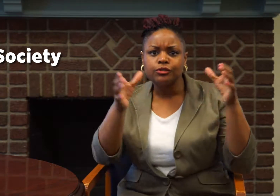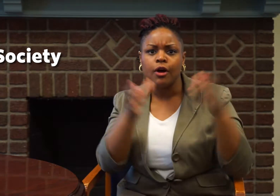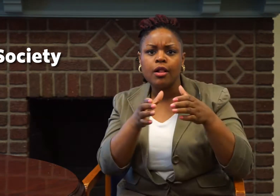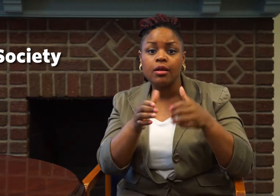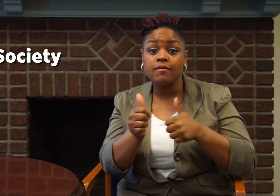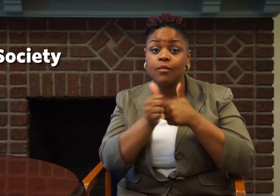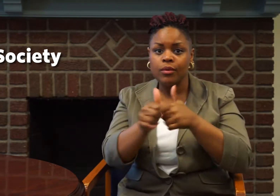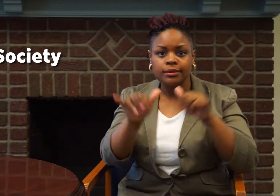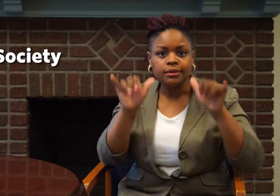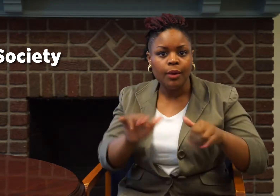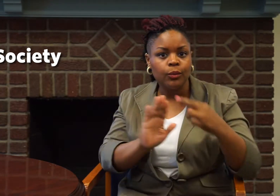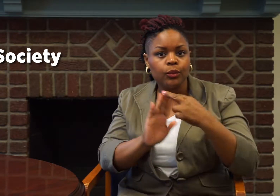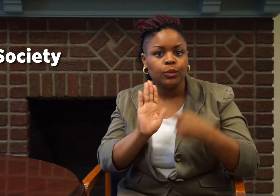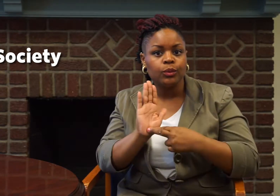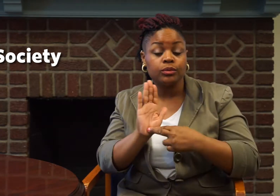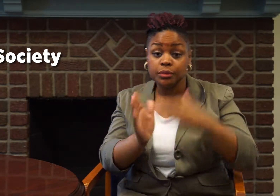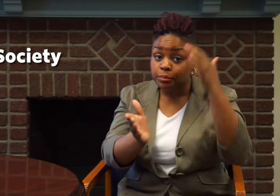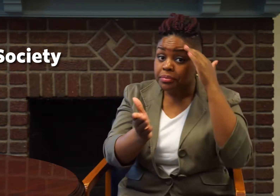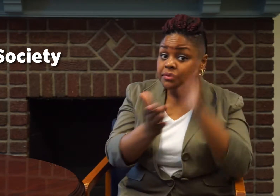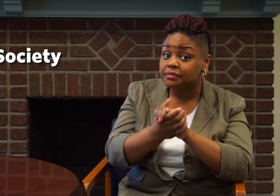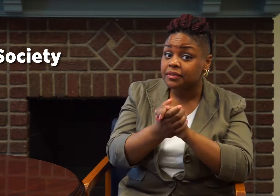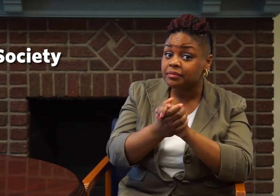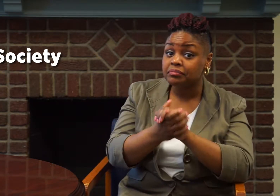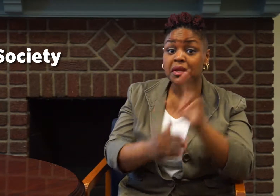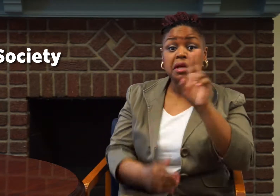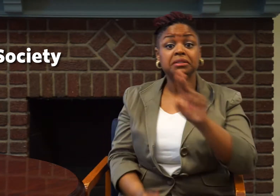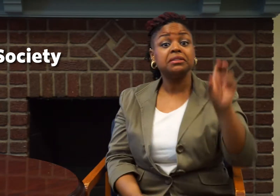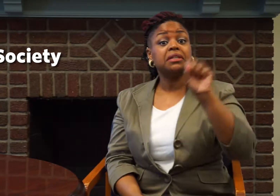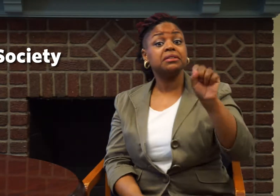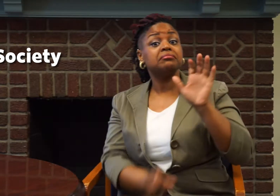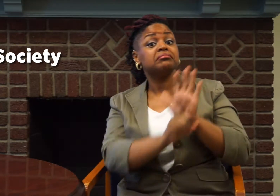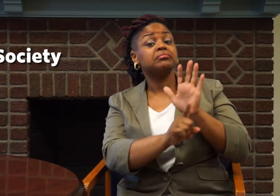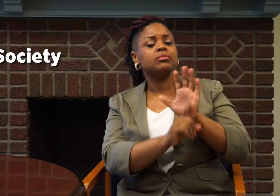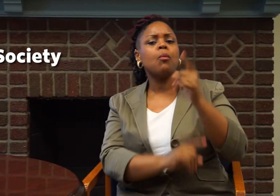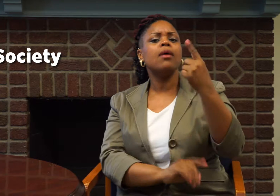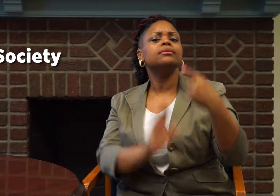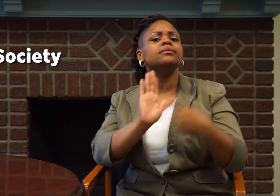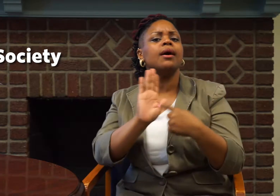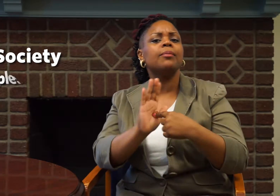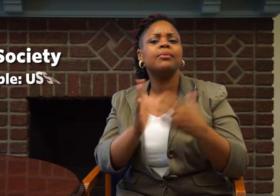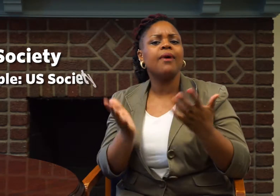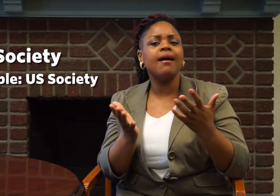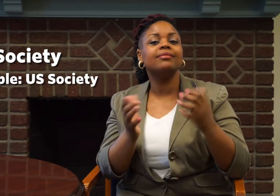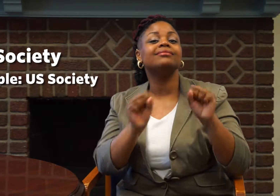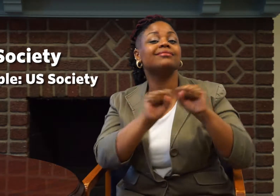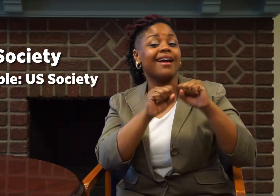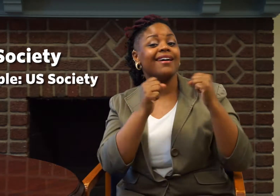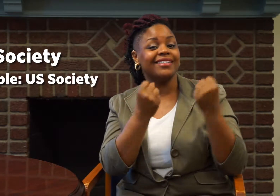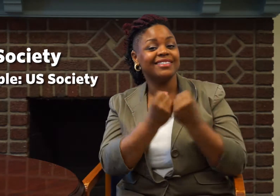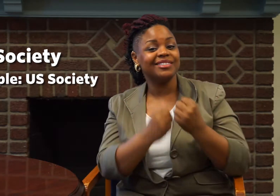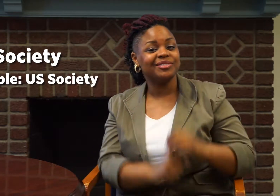who follow similar rules and beliefs. The United States itself is one example of a society.